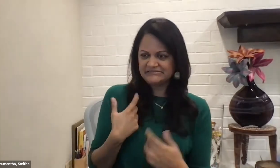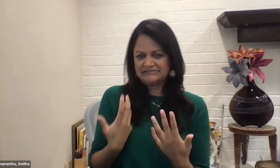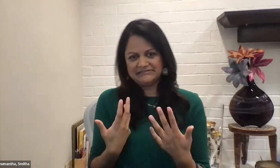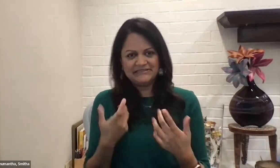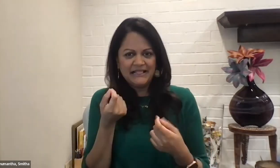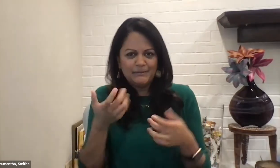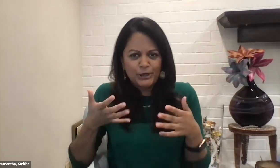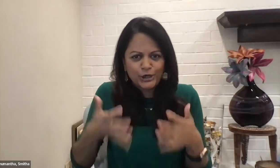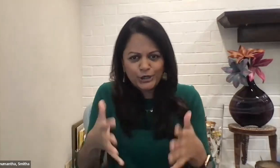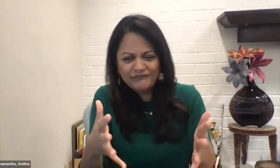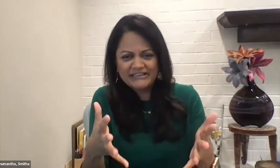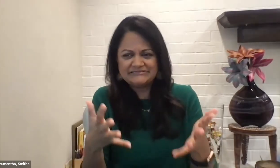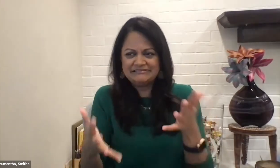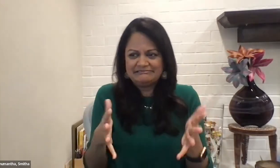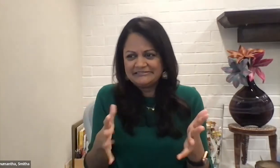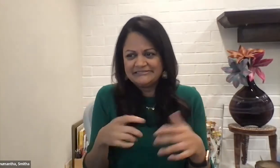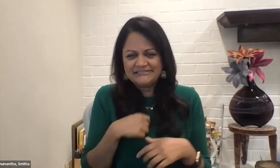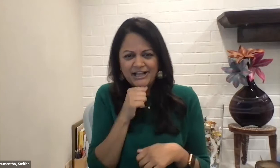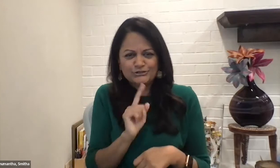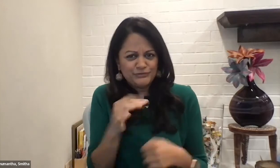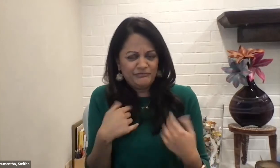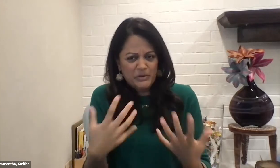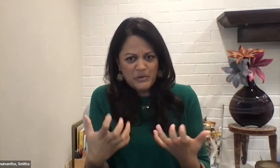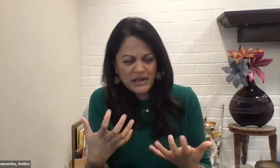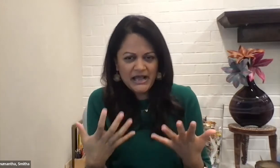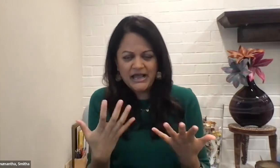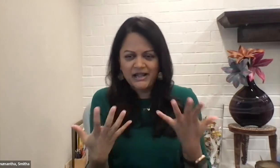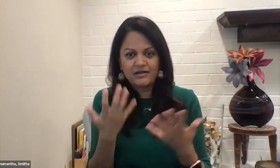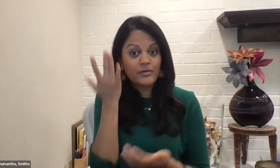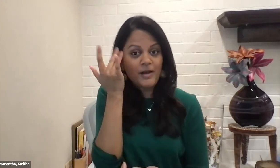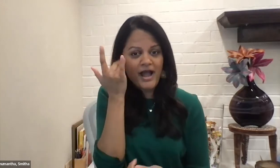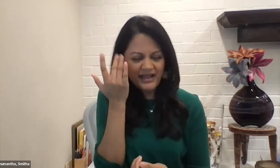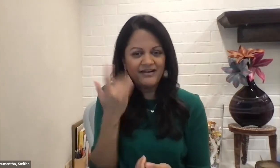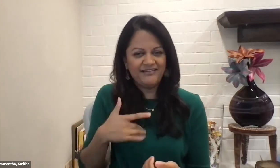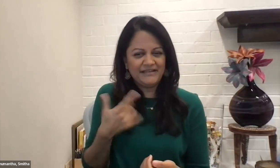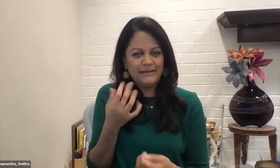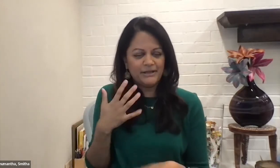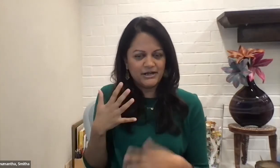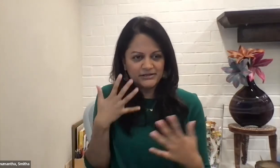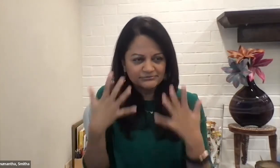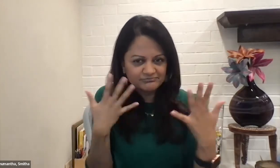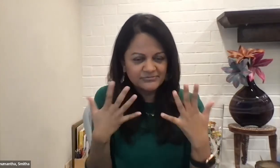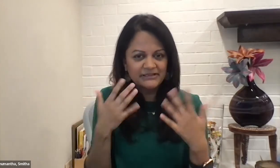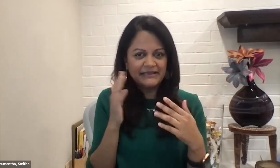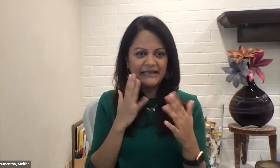At first, I'll have to admit, when I was asked to become the moderator, I was nervous. I wasn't sure if I wanted to because I felt